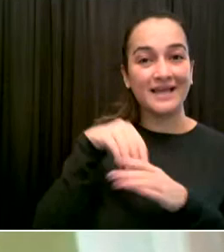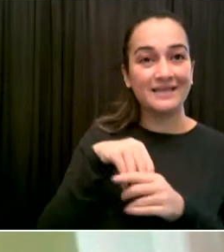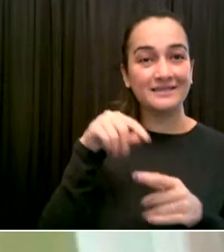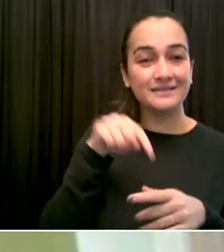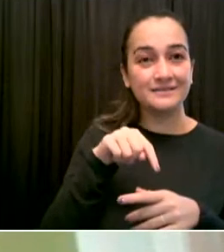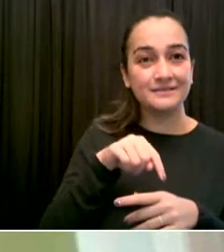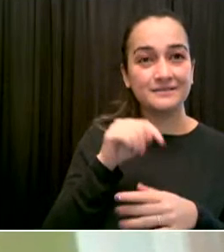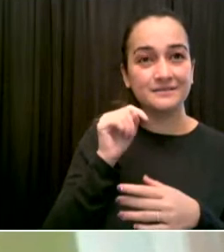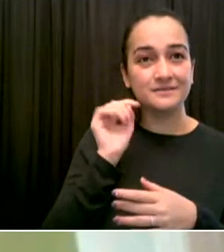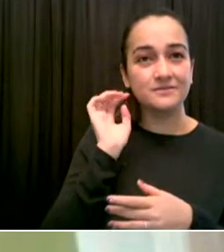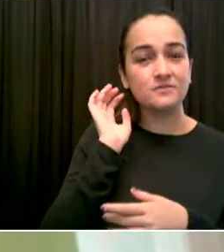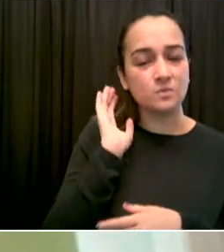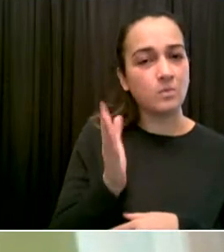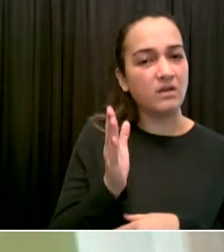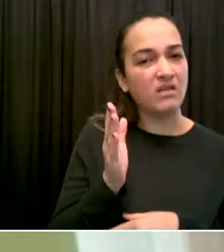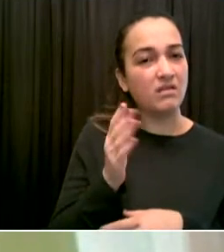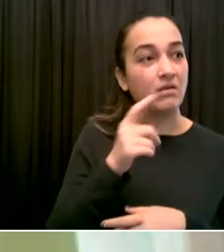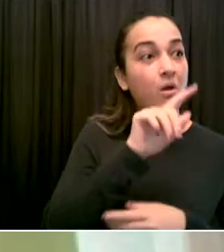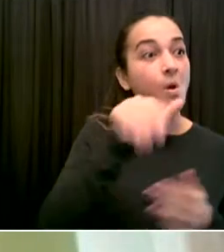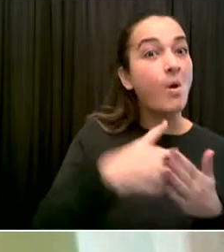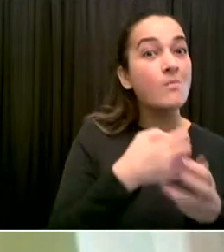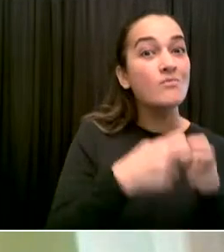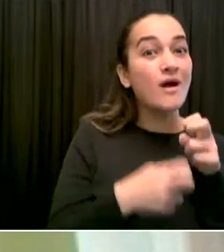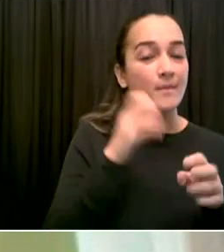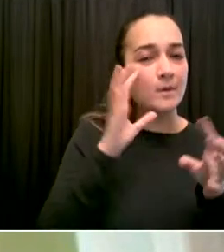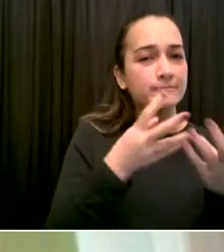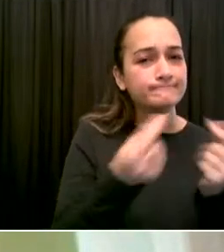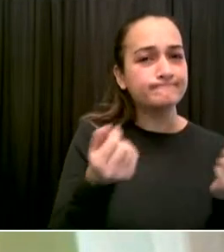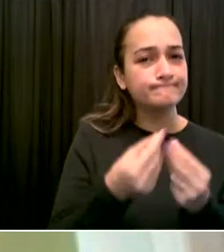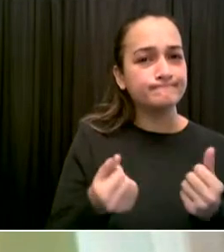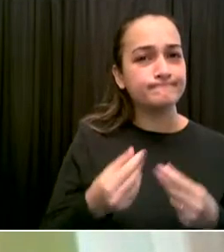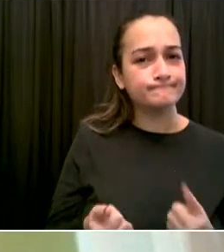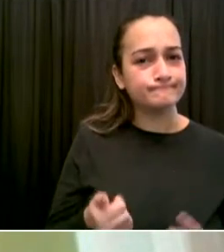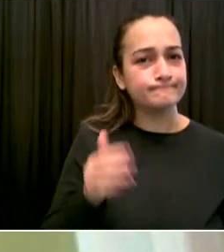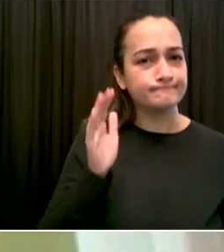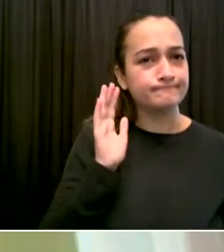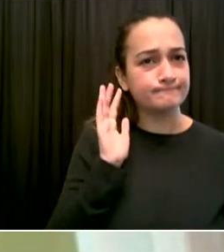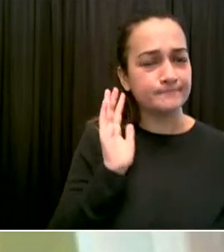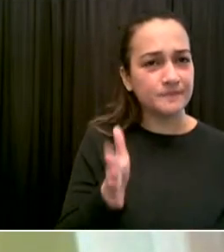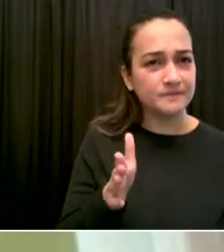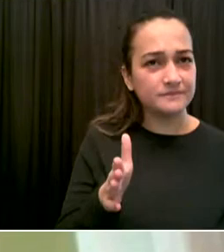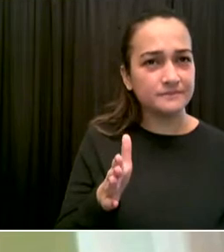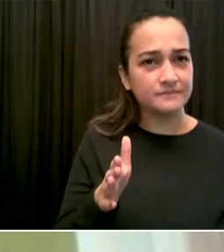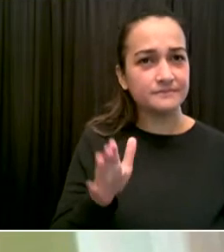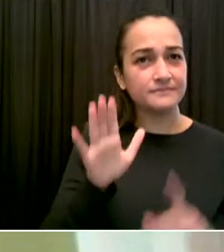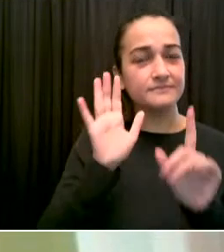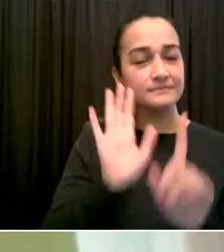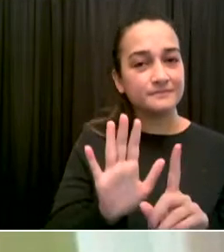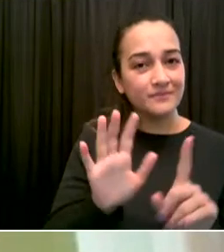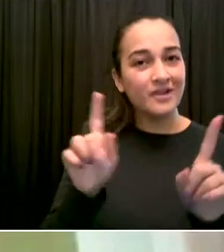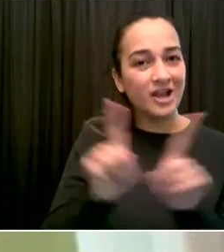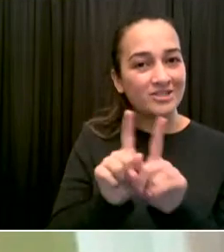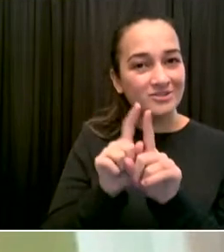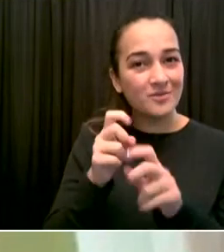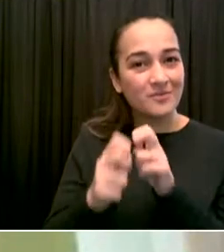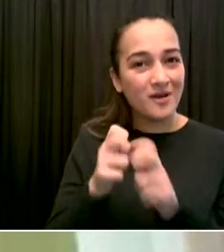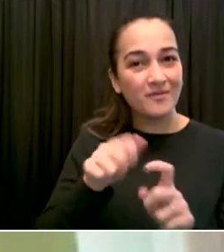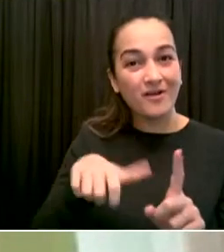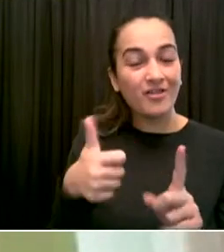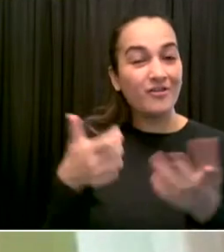PLANS, NOT ONE POINT IN HIS PLAN.